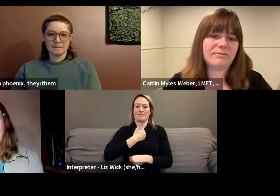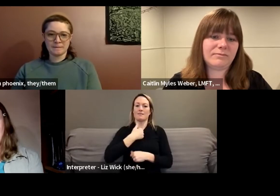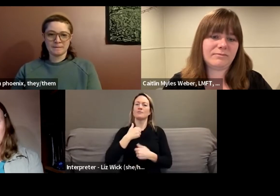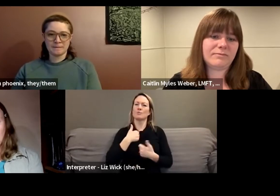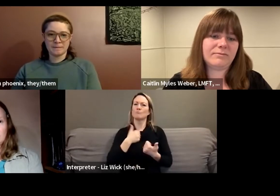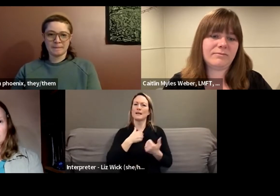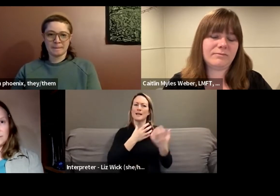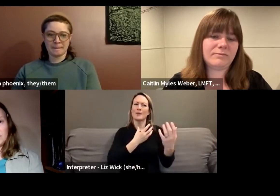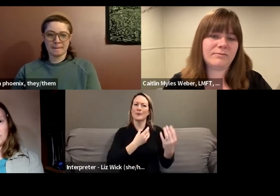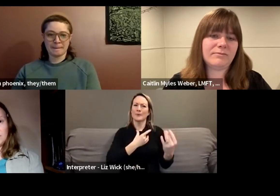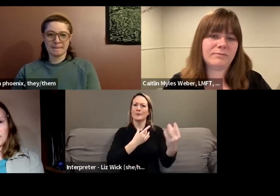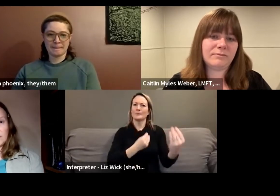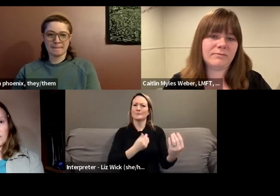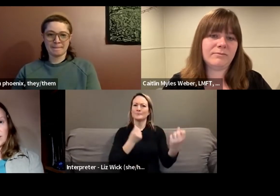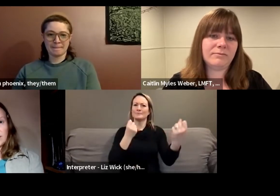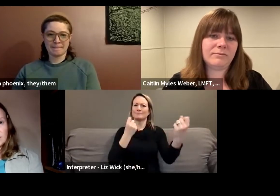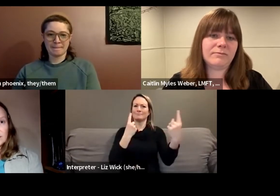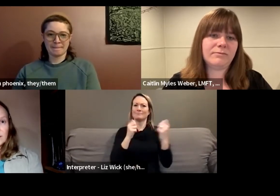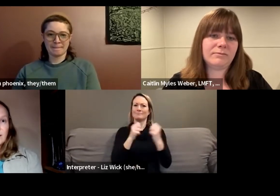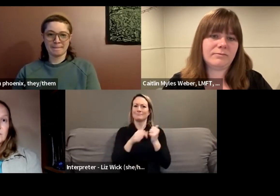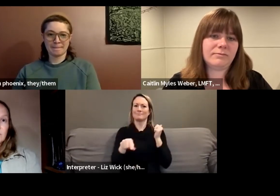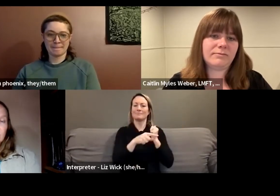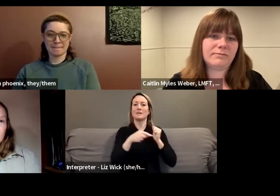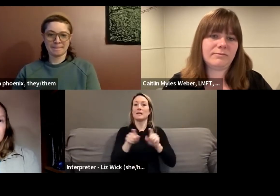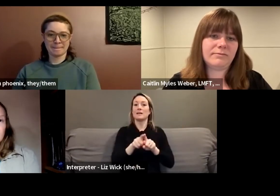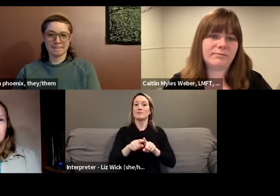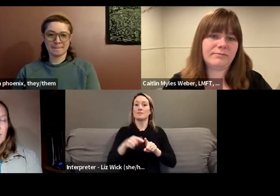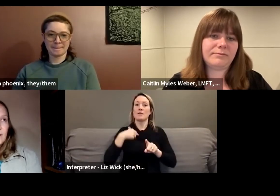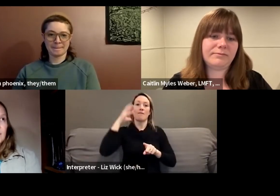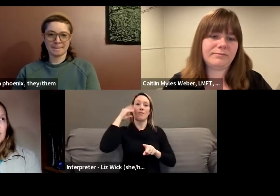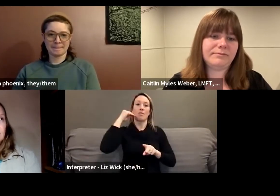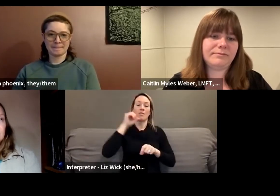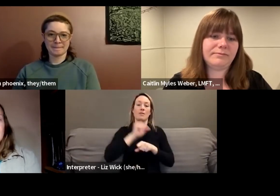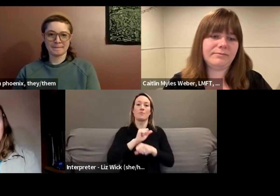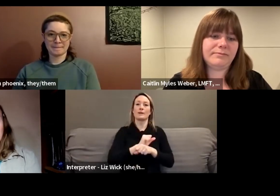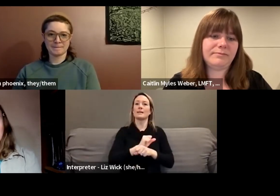I also worked as a crisis counselor for six years,